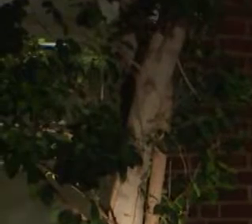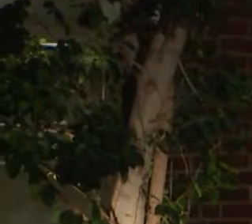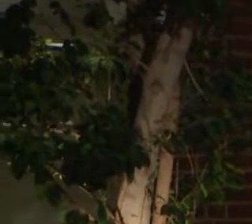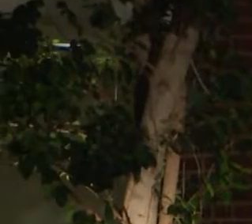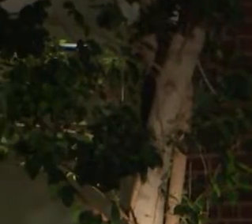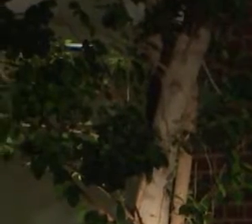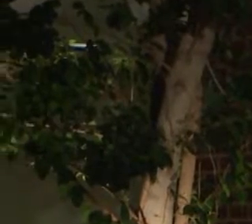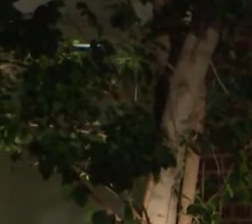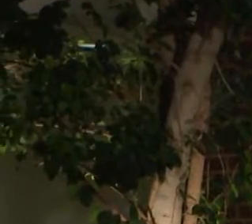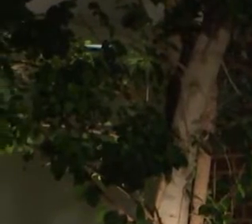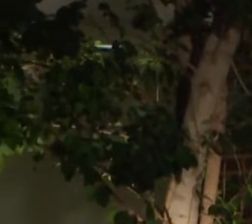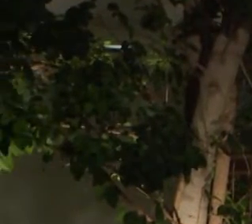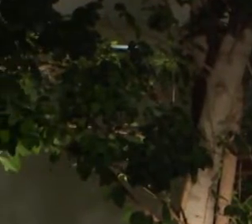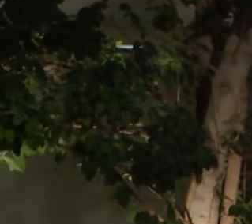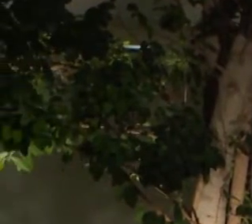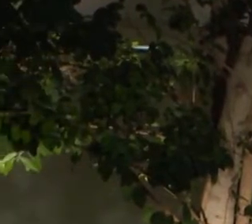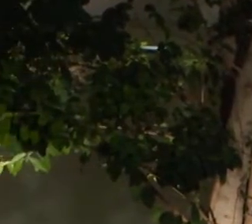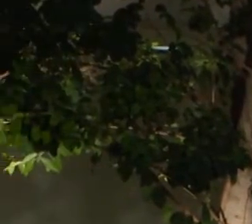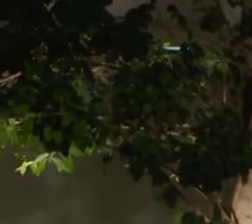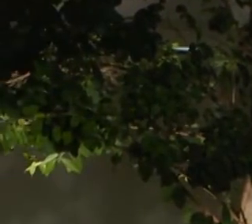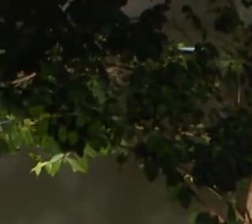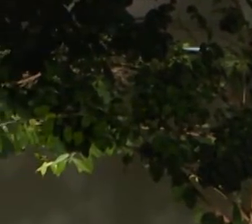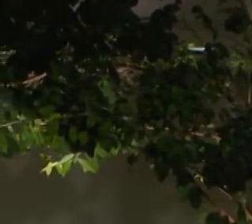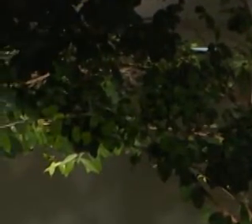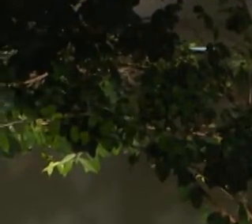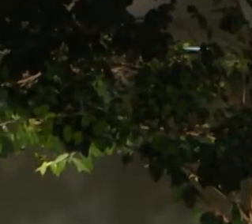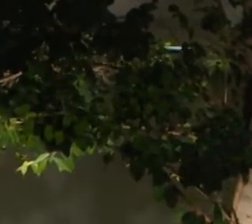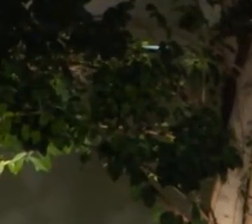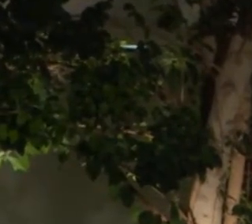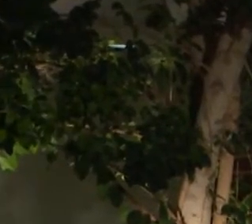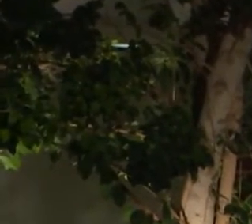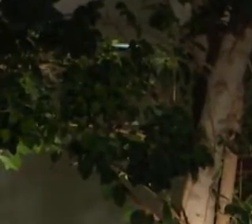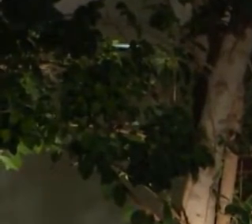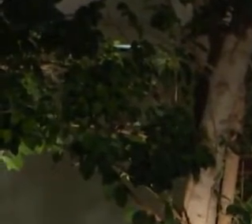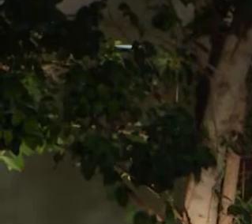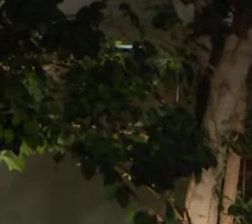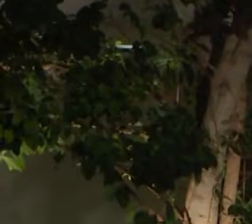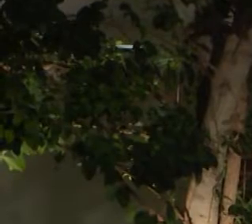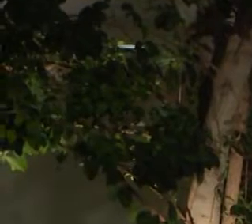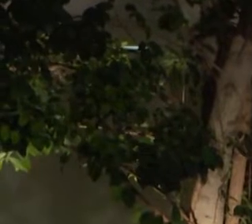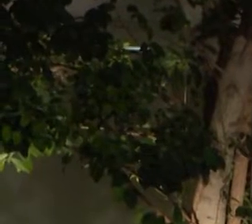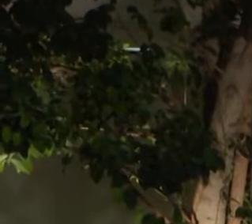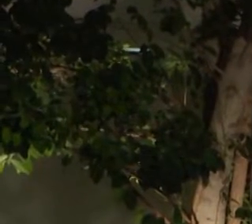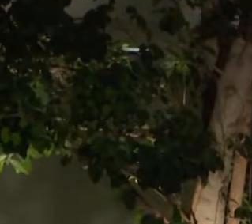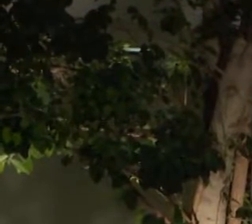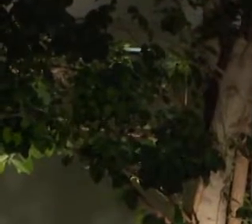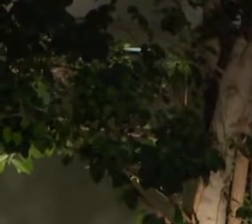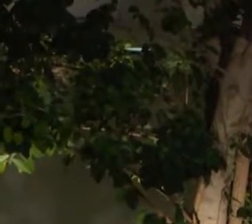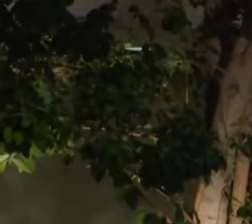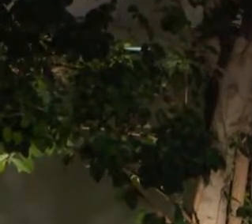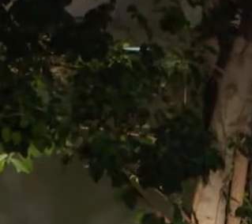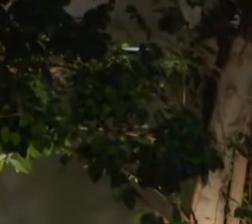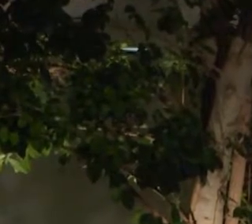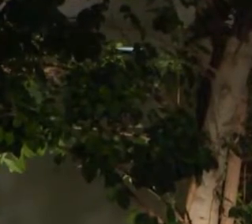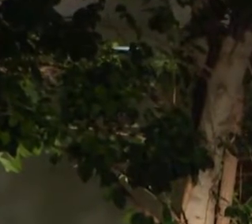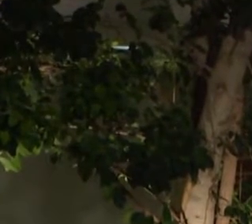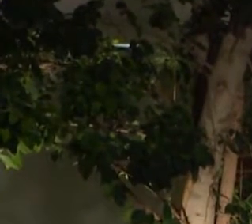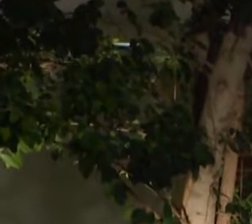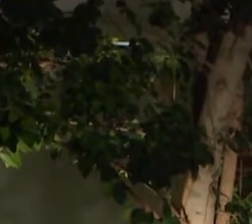CLUSTERS GET EASIER IN TERMS OF PUBLIC SAFETY, HEALTH AND ALL OF THE OTHER THINGS. SO I JUST WANT TO -- I KNOW THAT